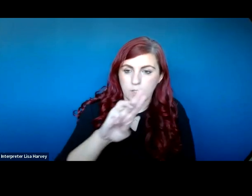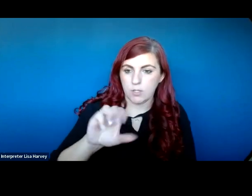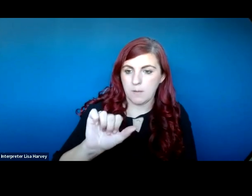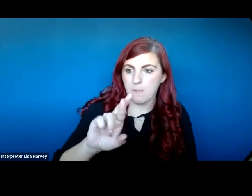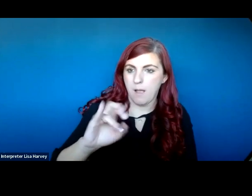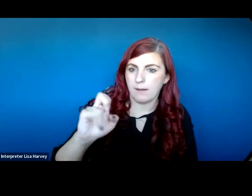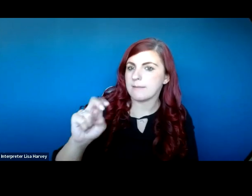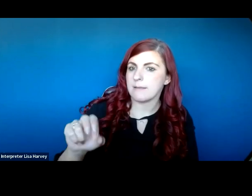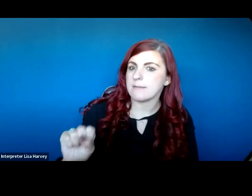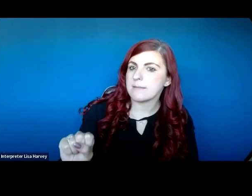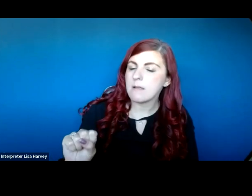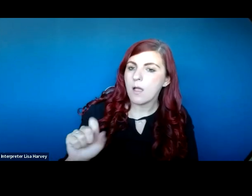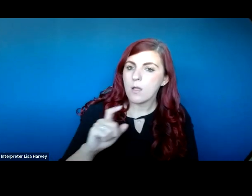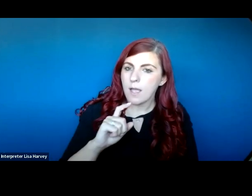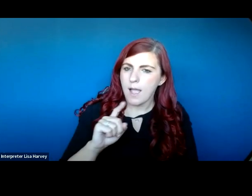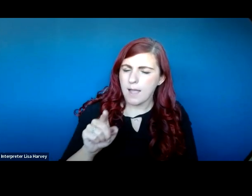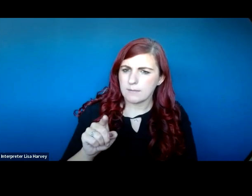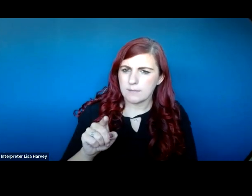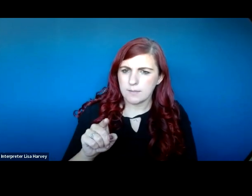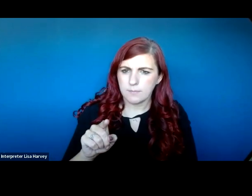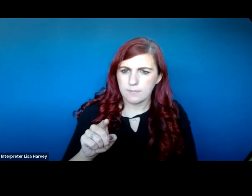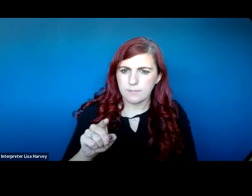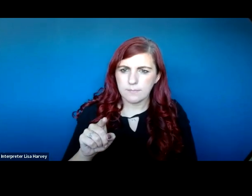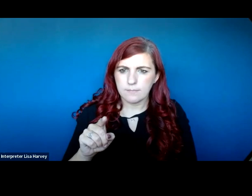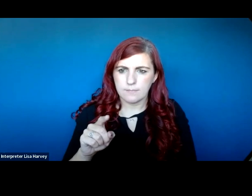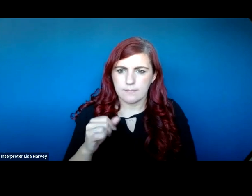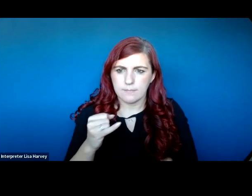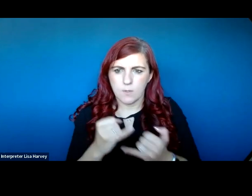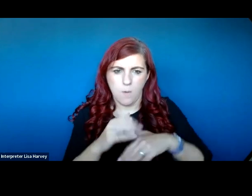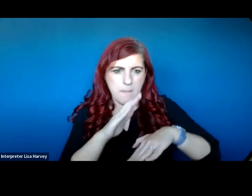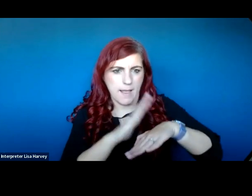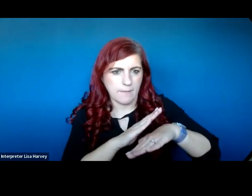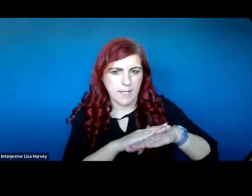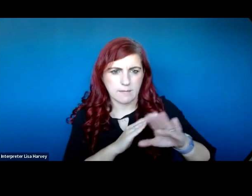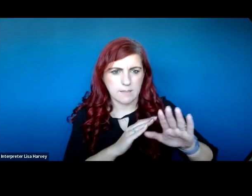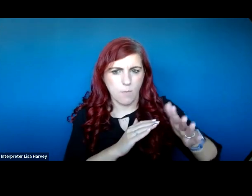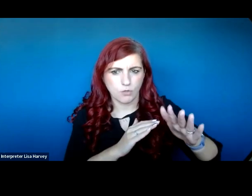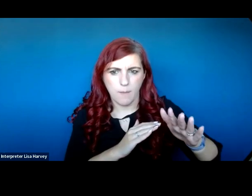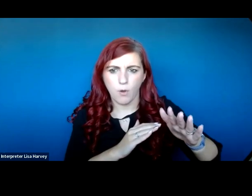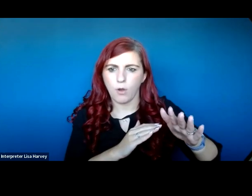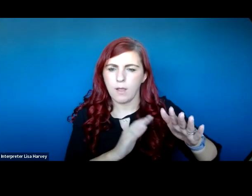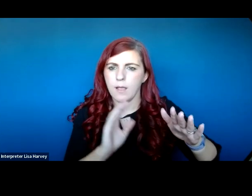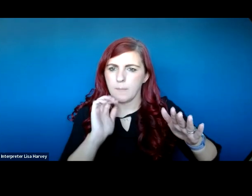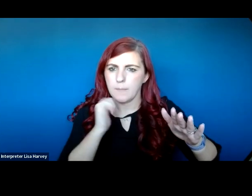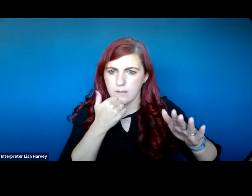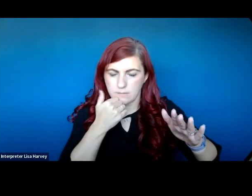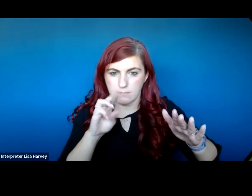the left hand is just slightly tremor because it is the Parkinson's and not my